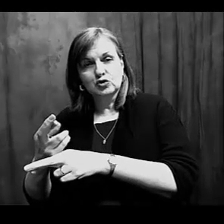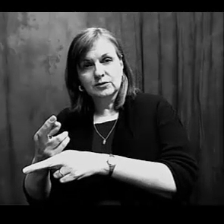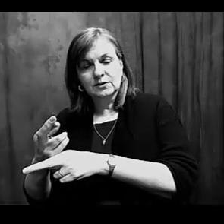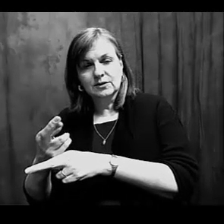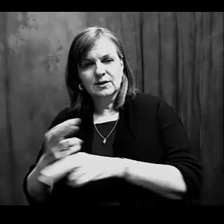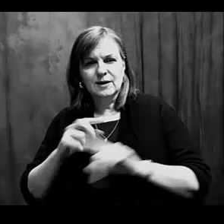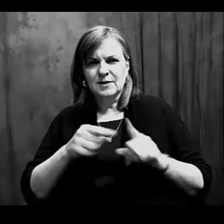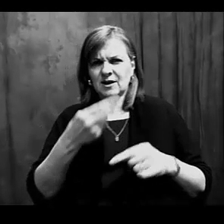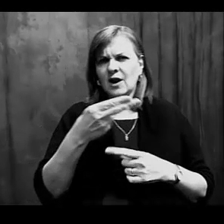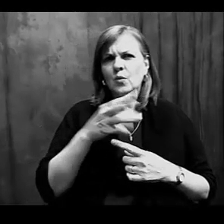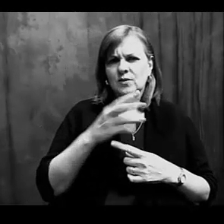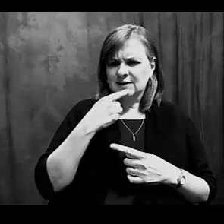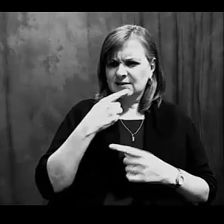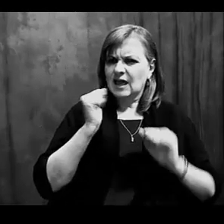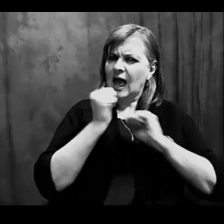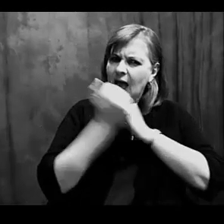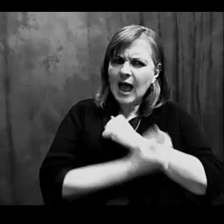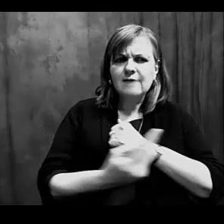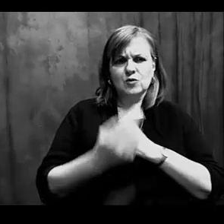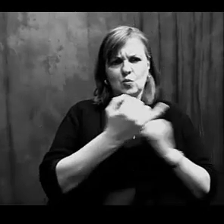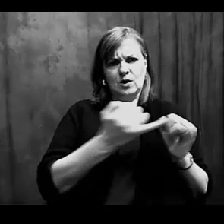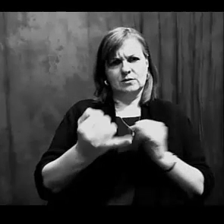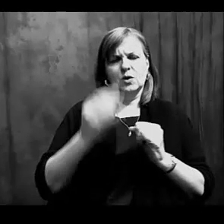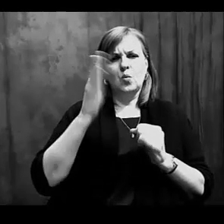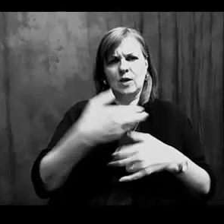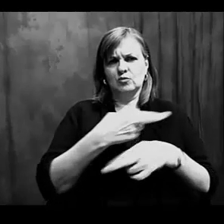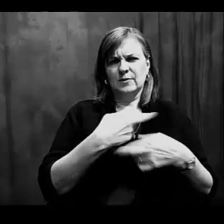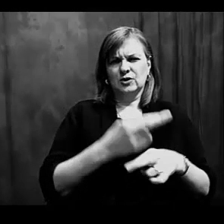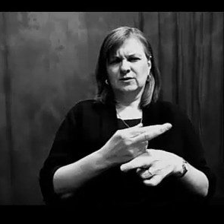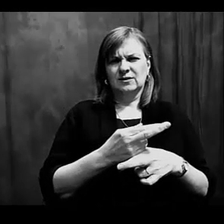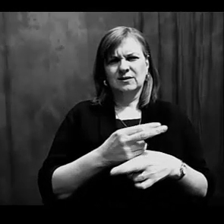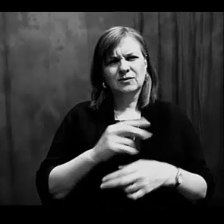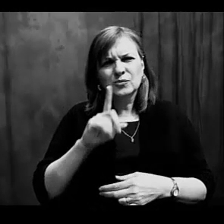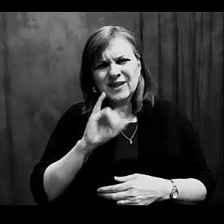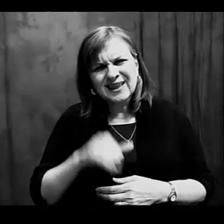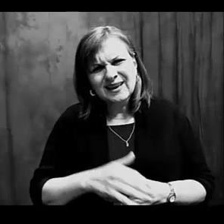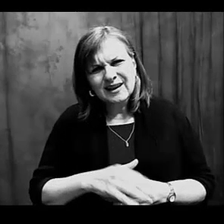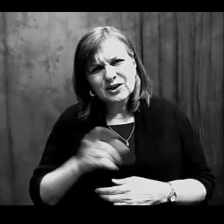Hardy-Weinberg says - oh yes they are! really!?!